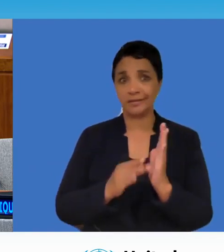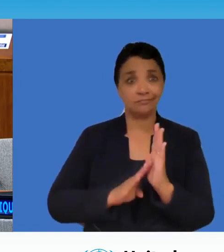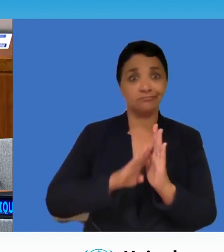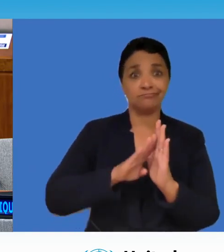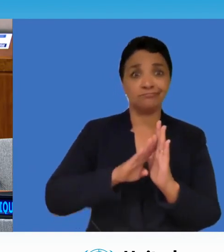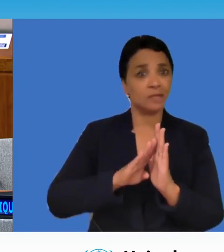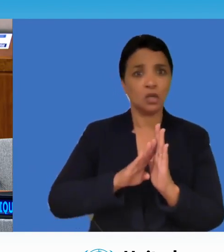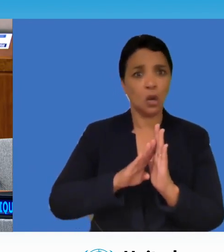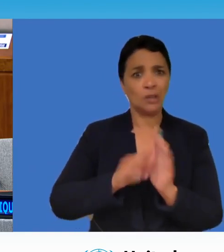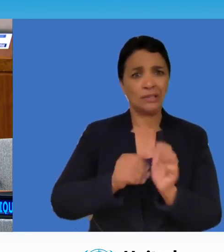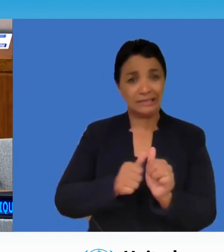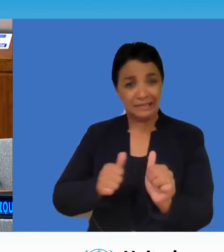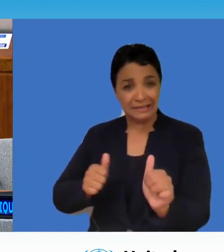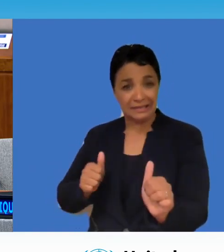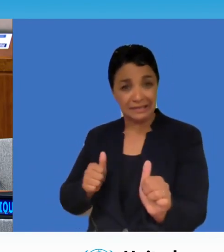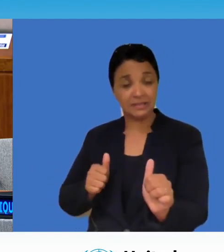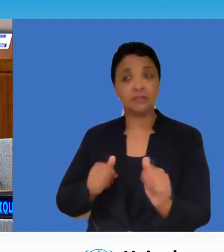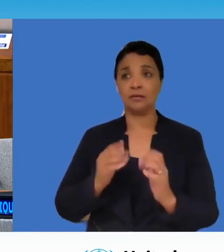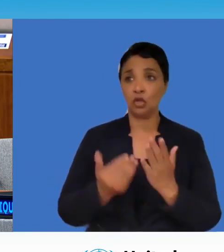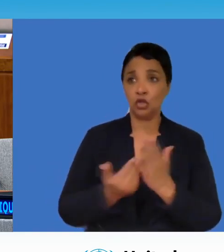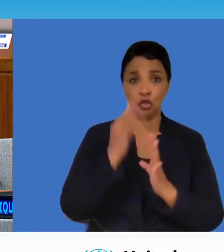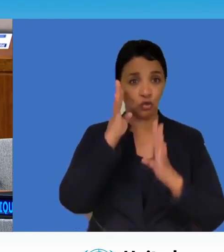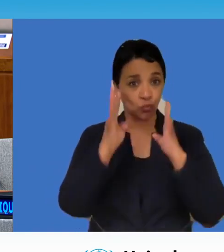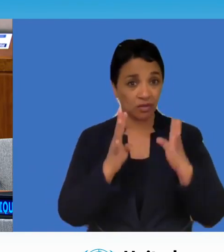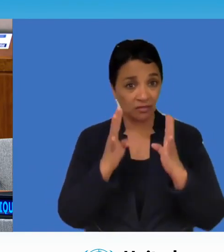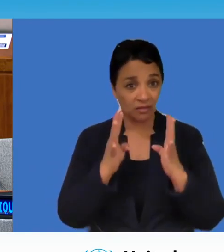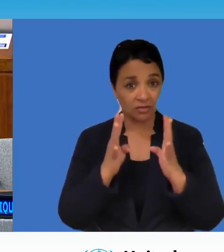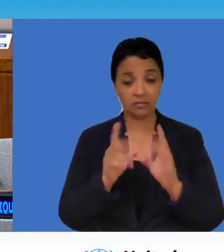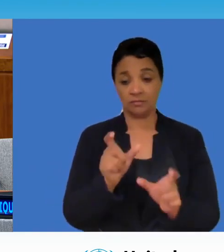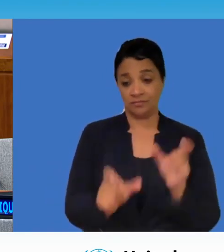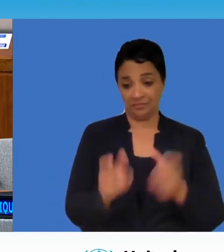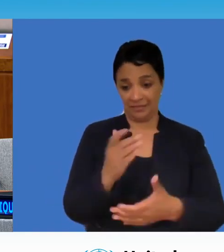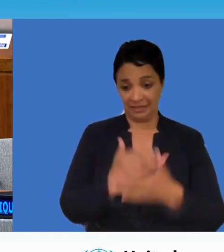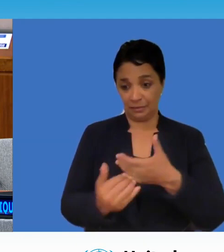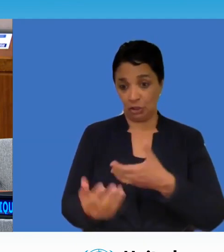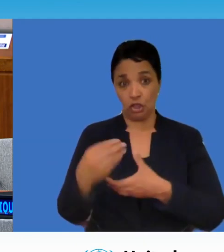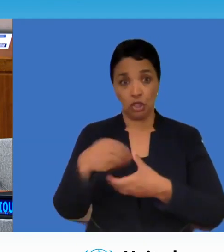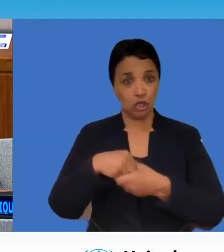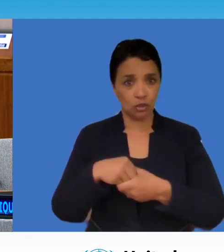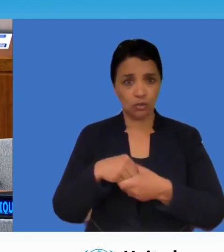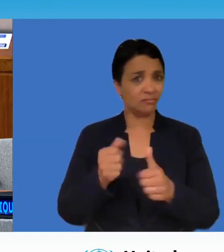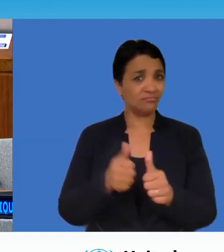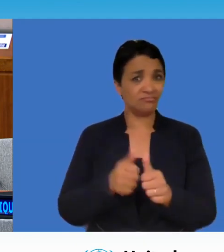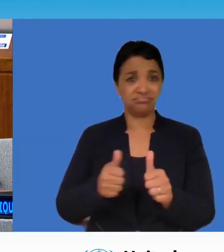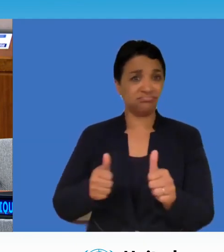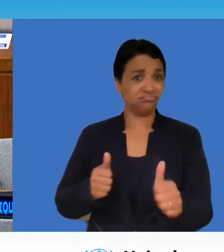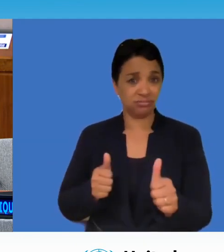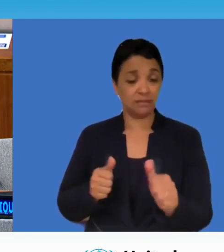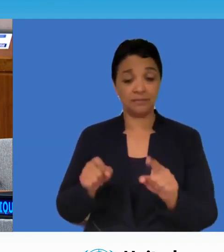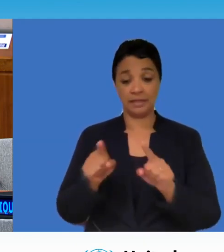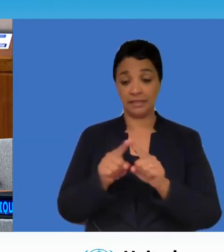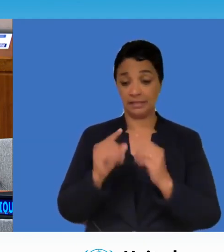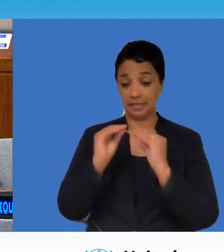inclusion of person with disability in every society ensuring education creating employment and